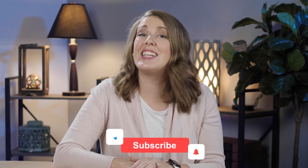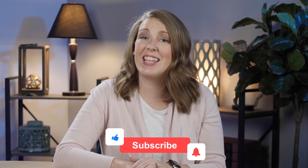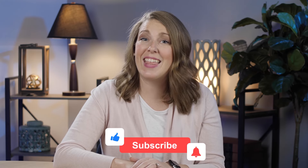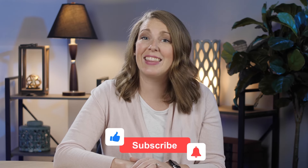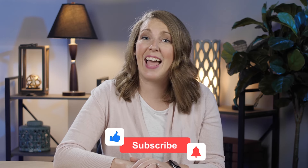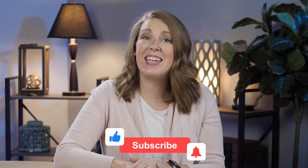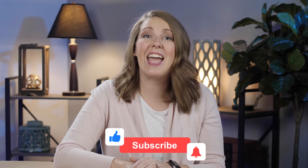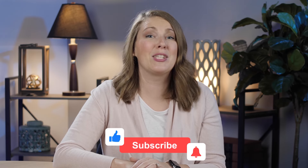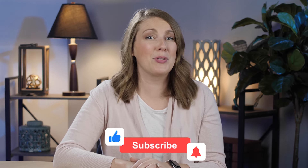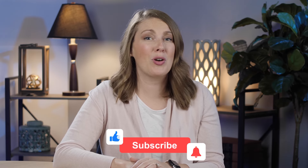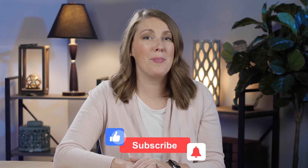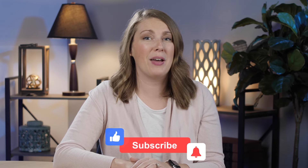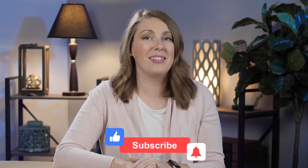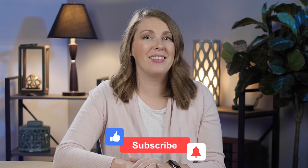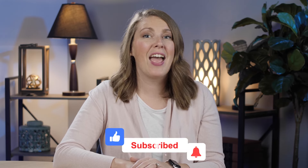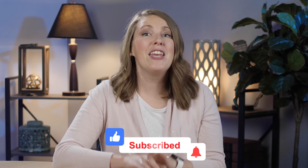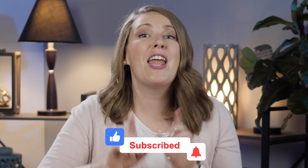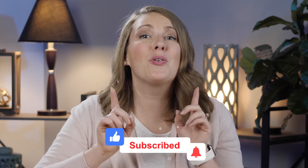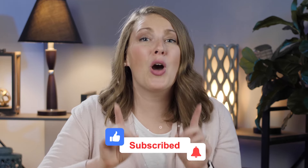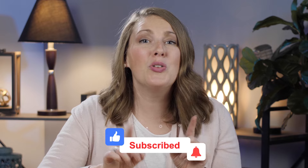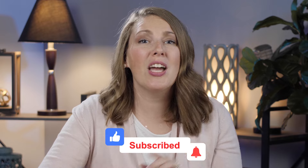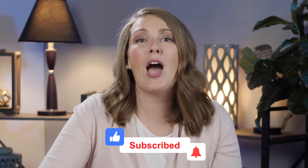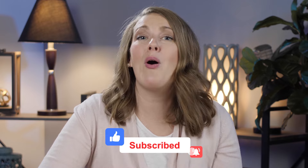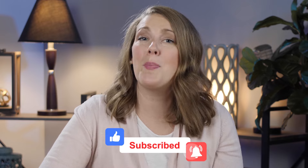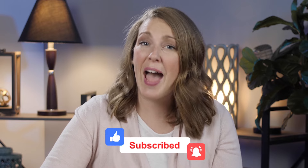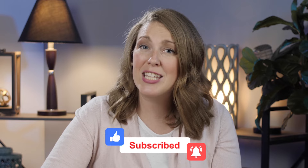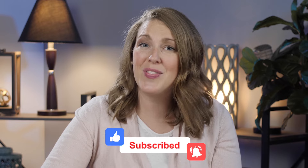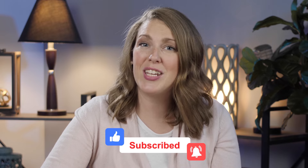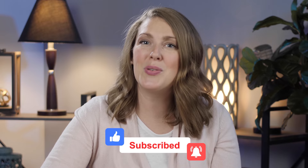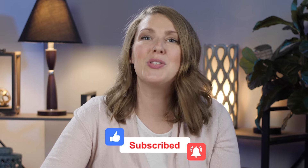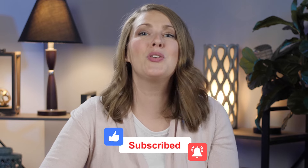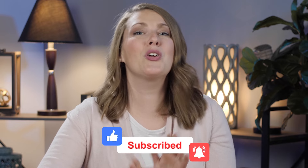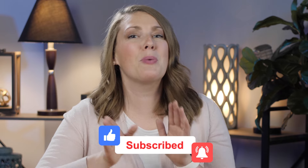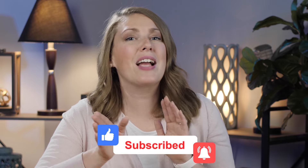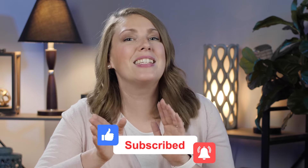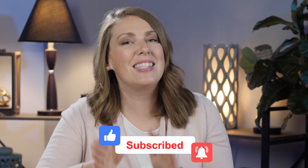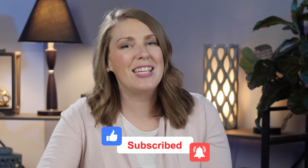hit that like and subscribe button. Now go check out our past videos so you can practice these